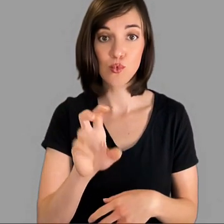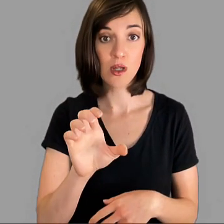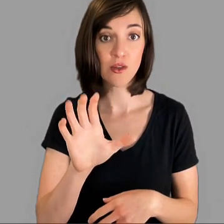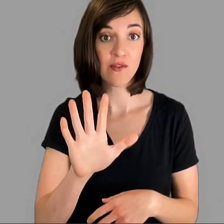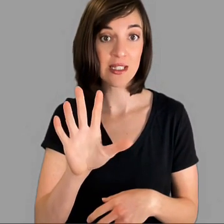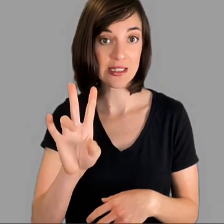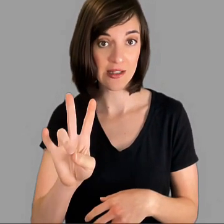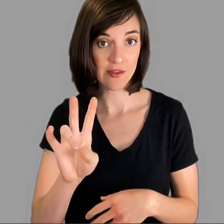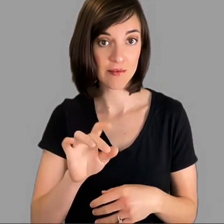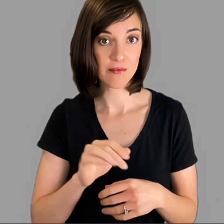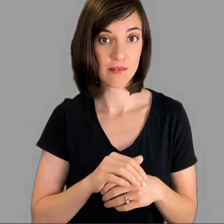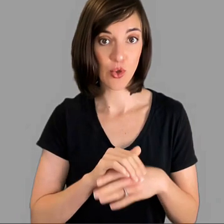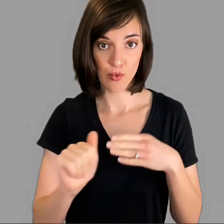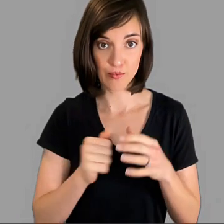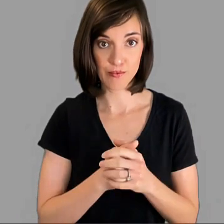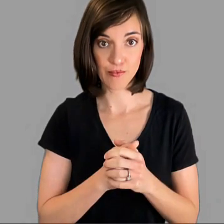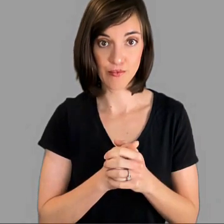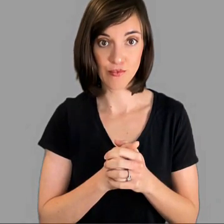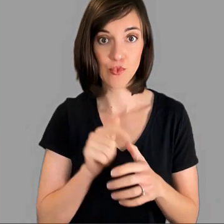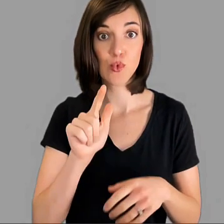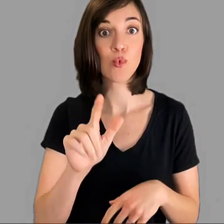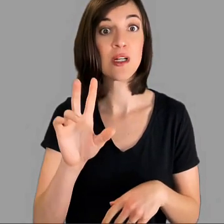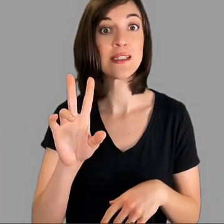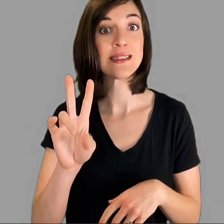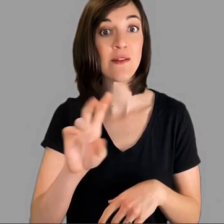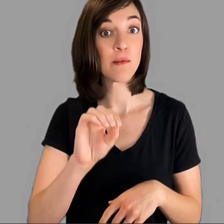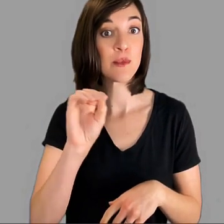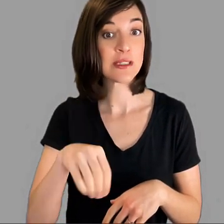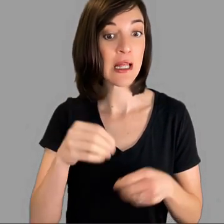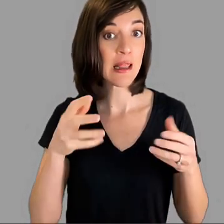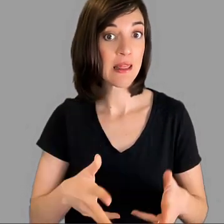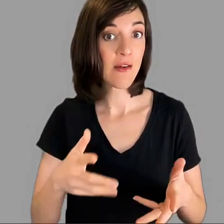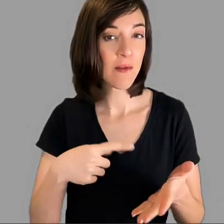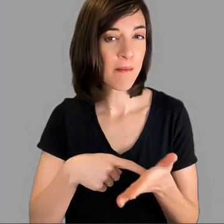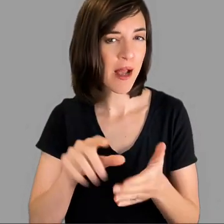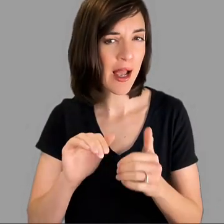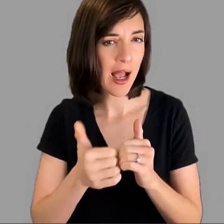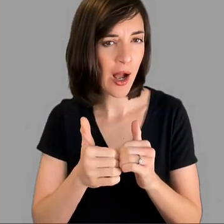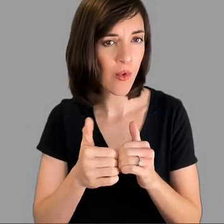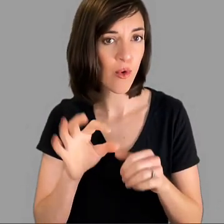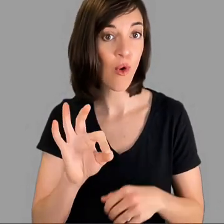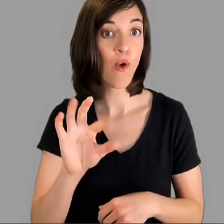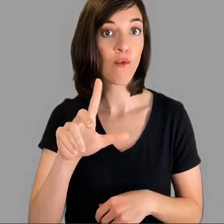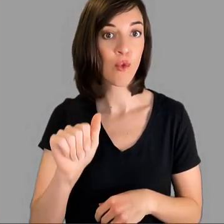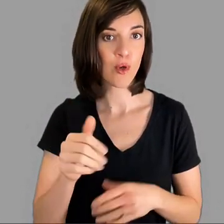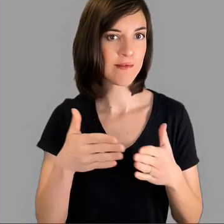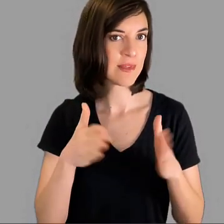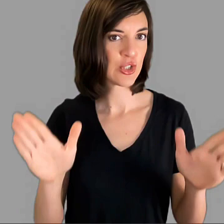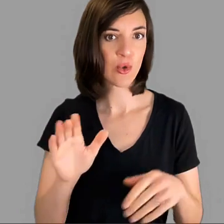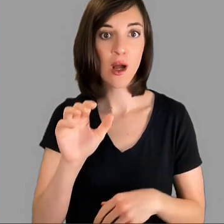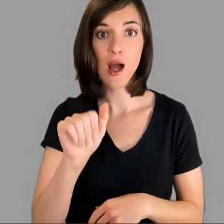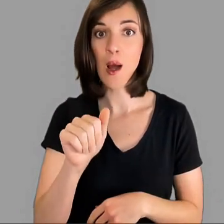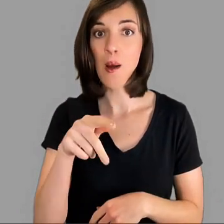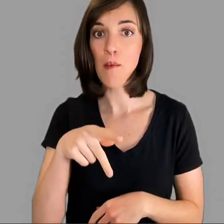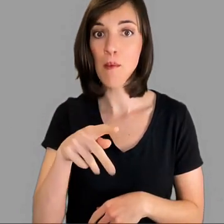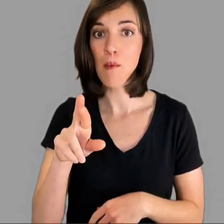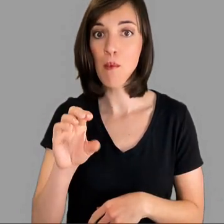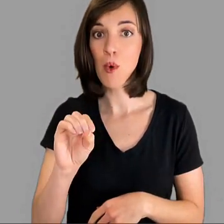costs ($191,828) were funded by the Florida General Appropriations Act.